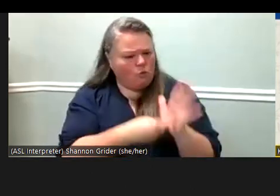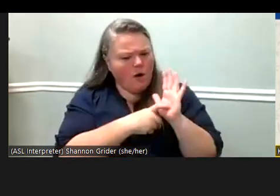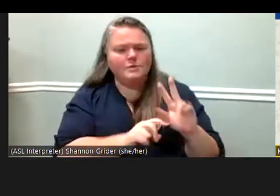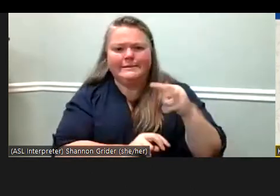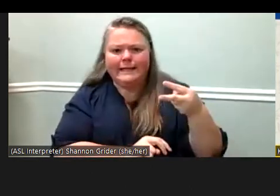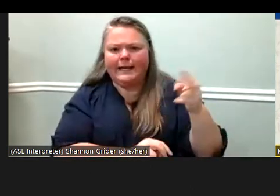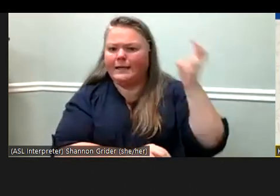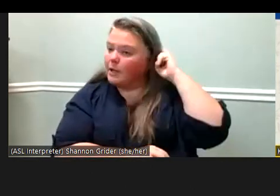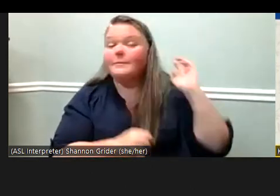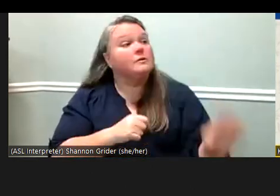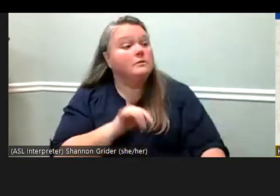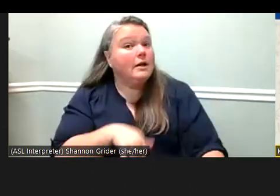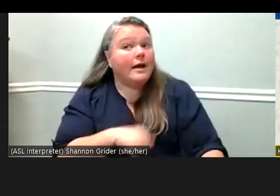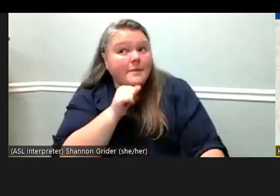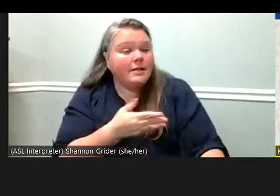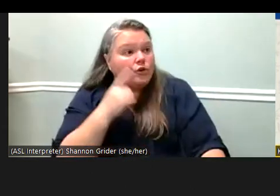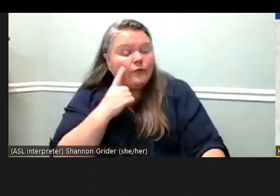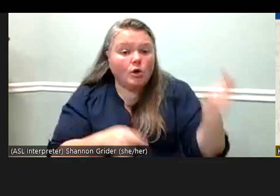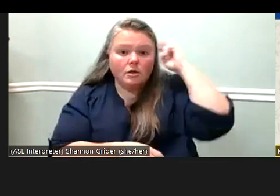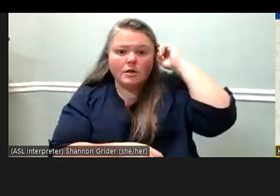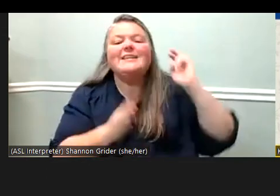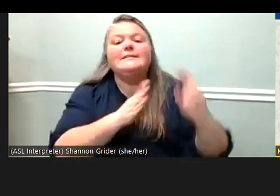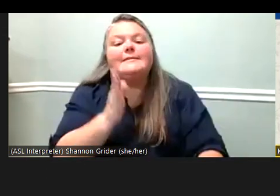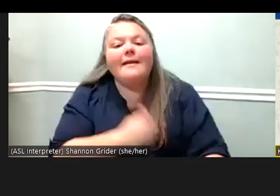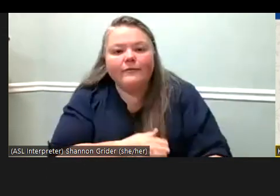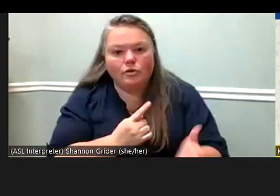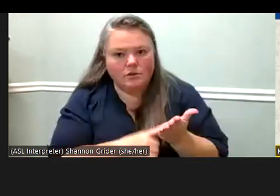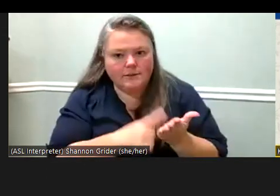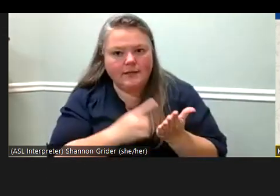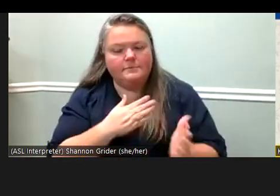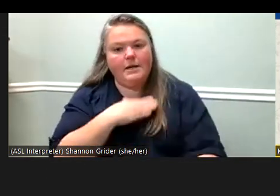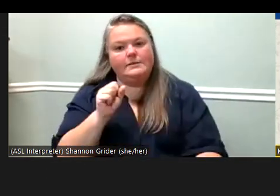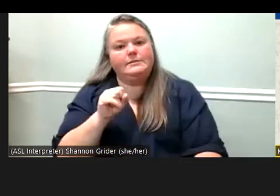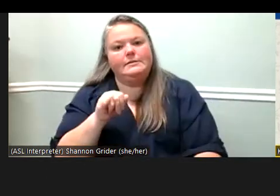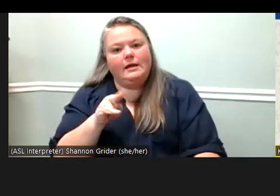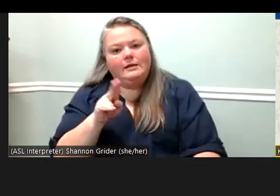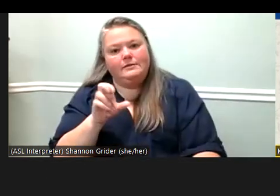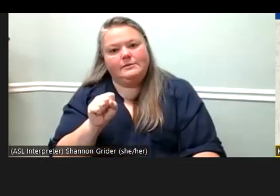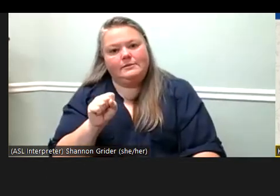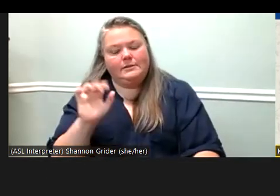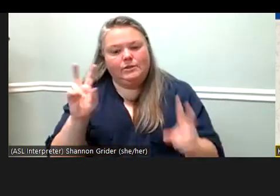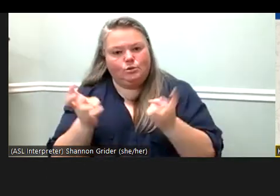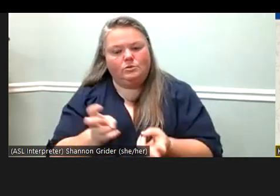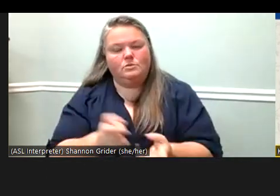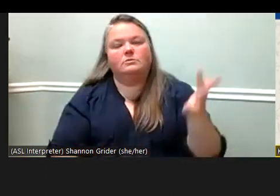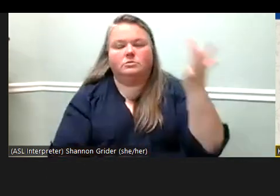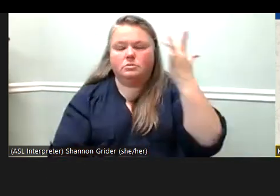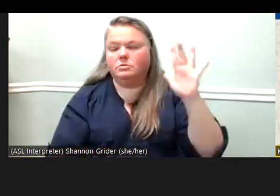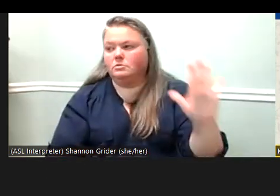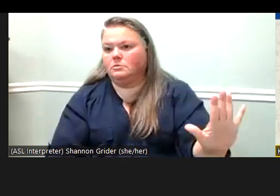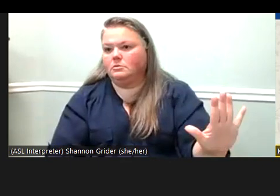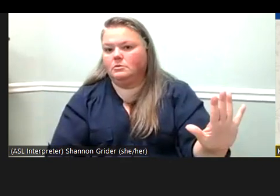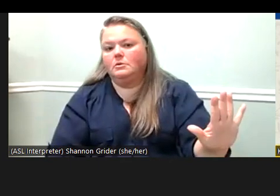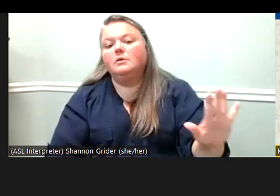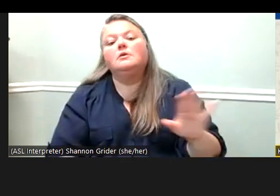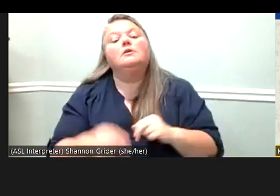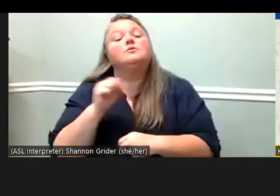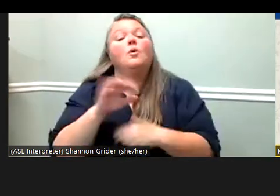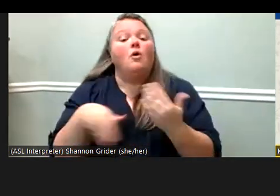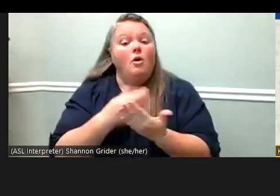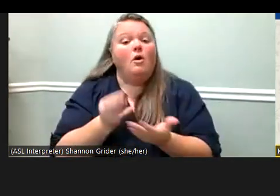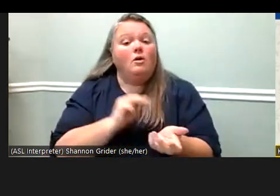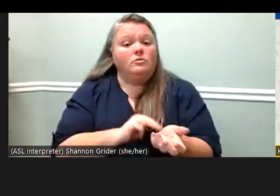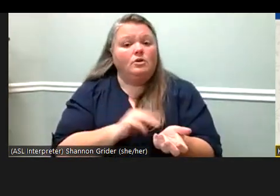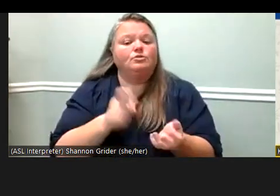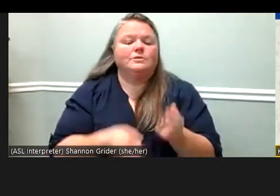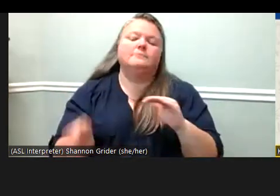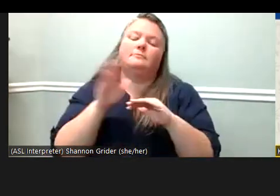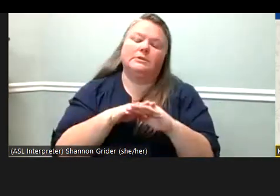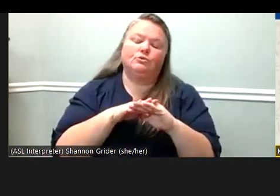HE'S LIKE YOU HAVE TO GET A SECOND IMPLANT. YOU HAVE TO. I'M LIKE I DON'T WANT A SECOND -- YOU HAVE TO GET A SECOND, LIKE HE SPENT TEN MINUTES TELLING ME THAT I